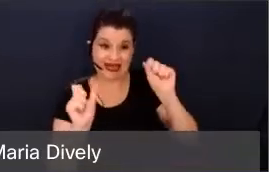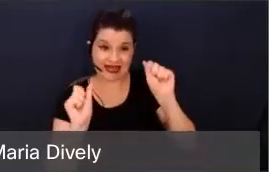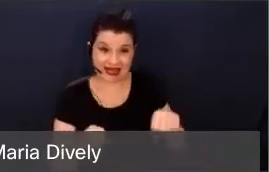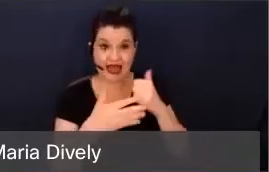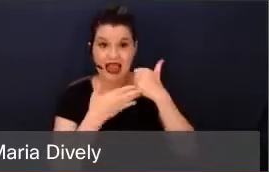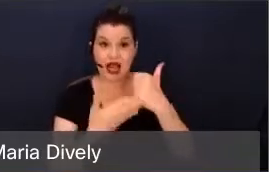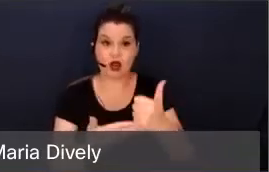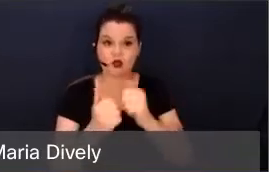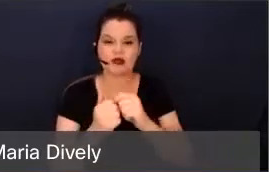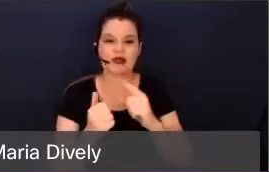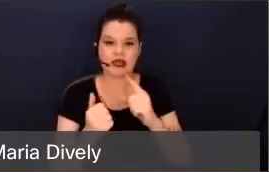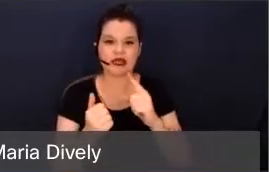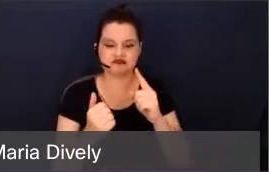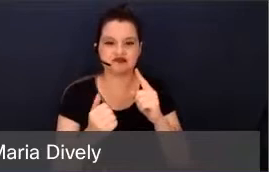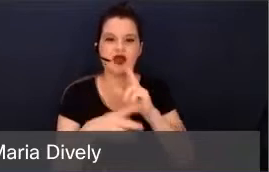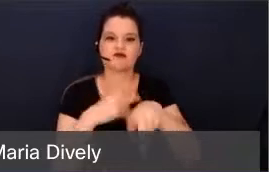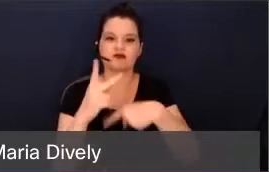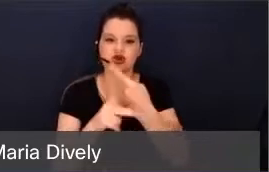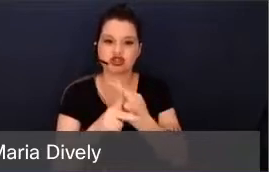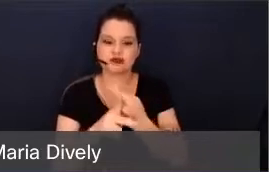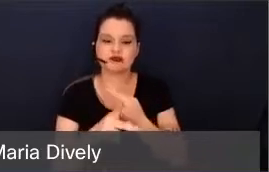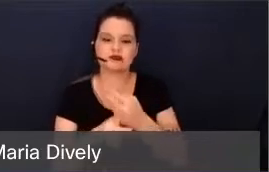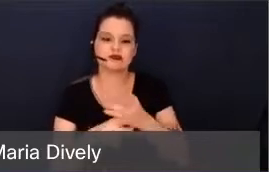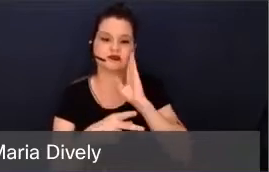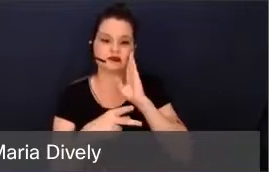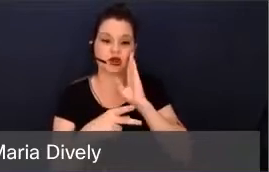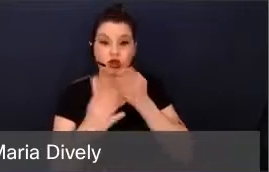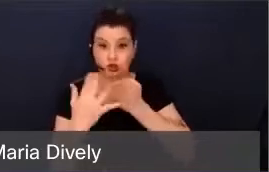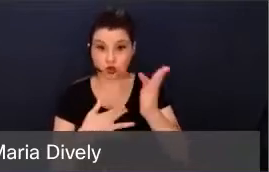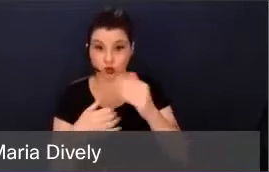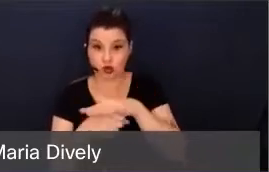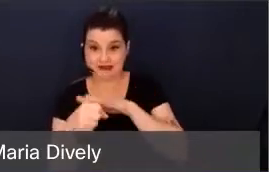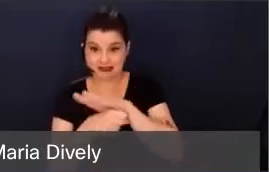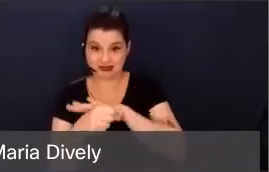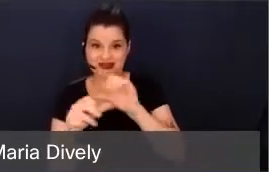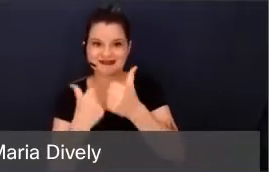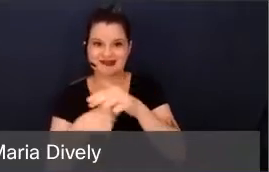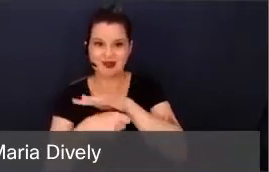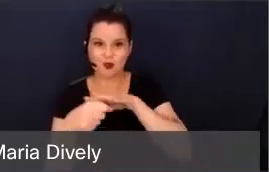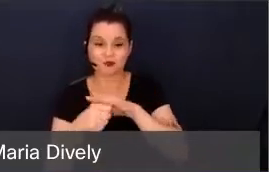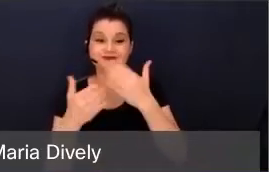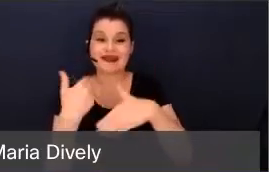get a version that will-version that will feature your agency local. All right. Next slide.